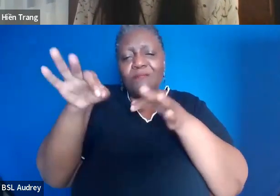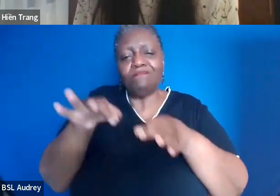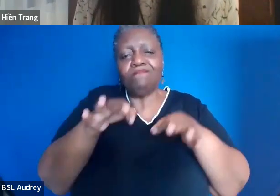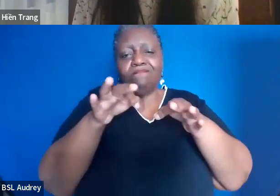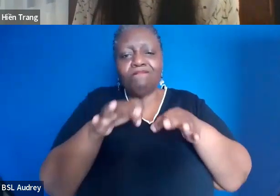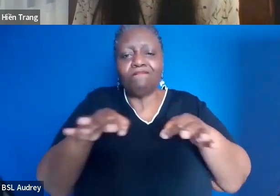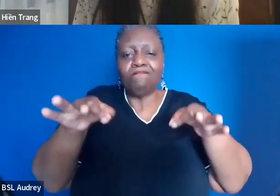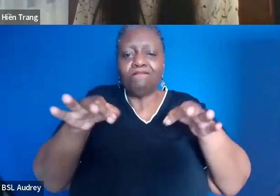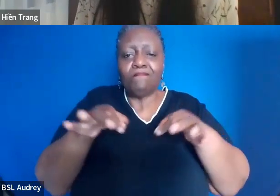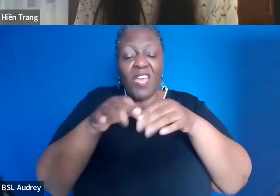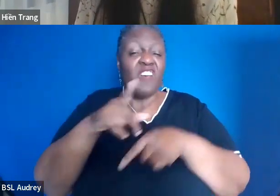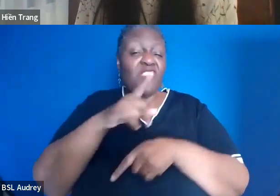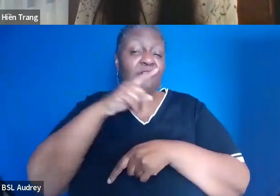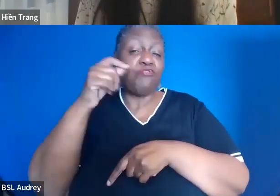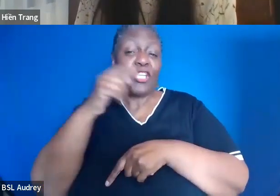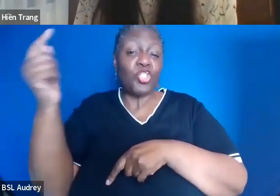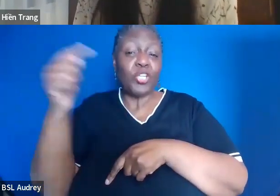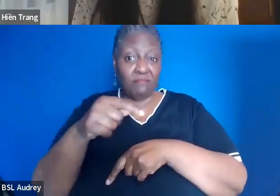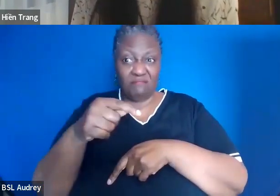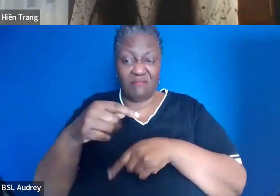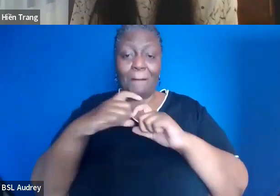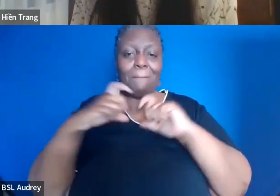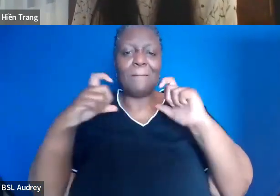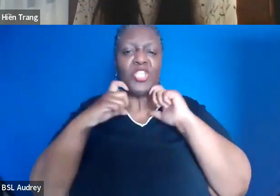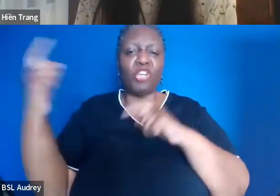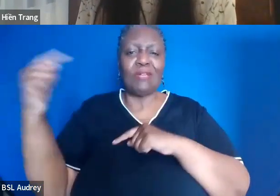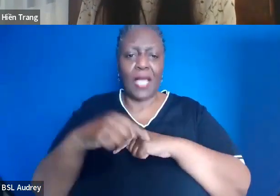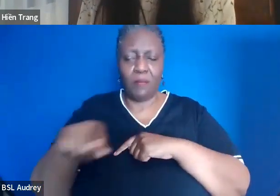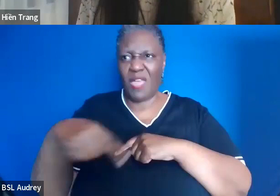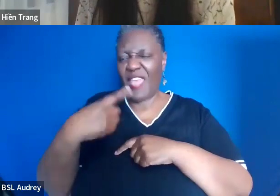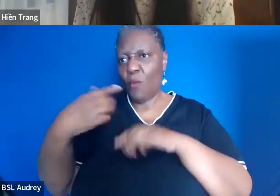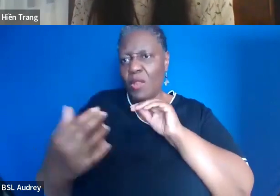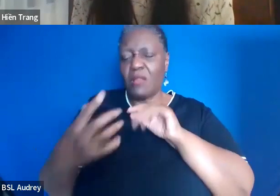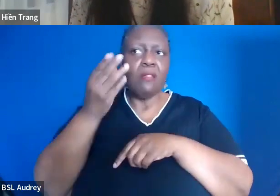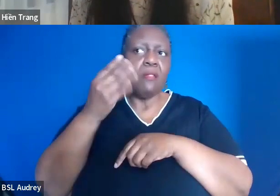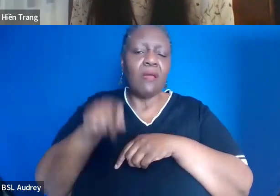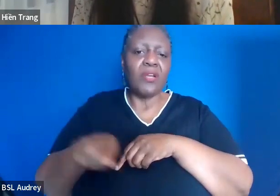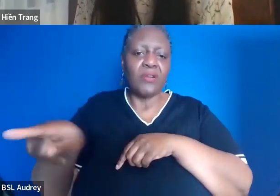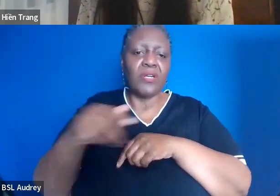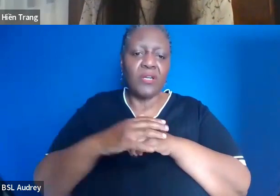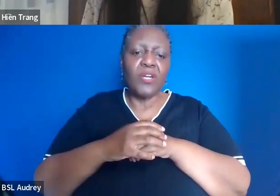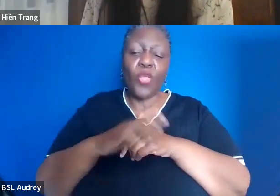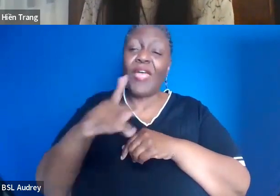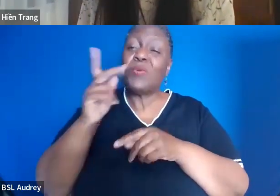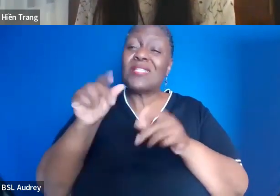missionaries first came they they first equated the language that Vietnamese to like the song a